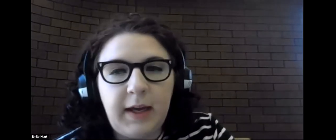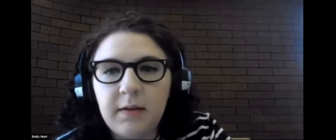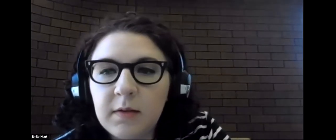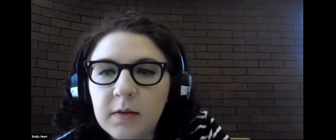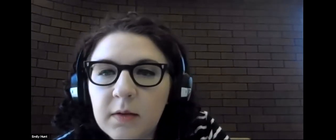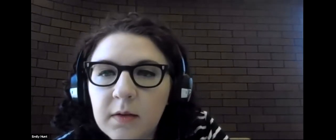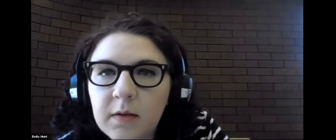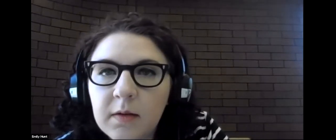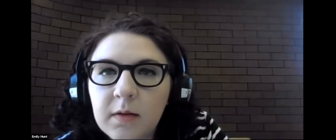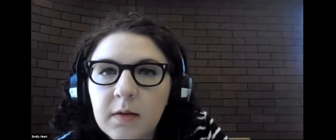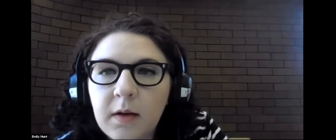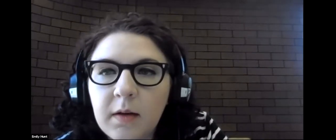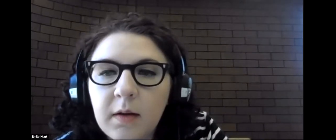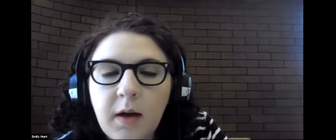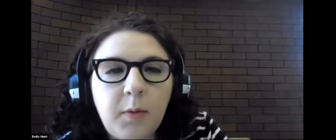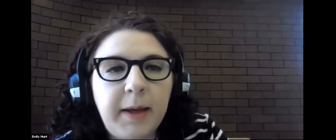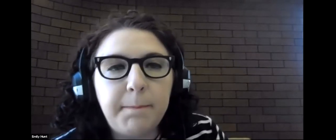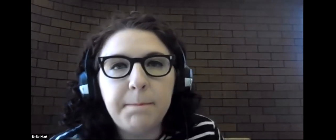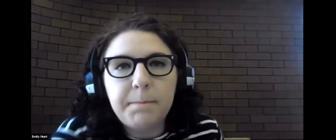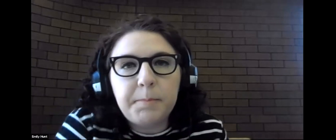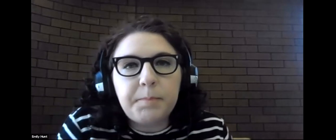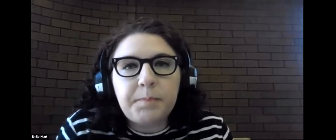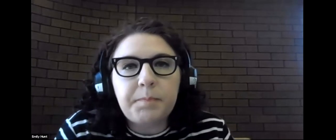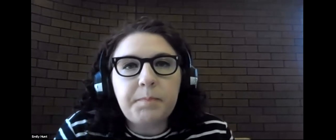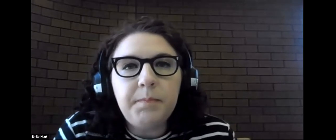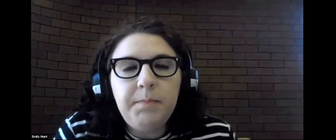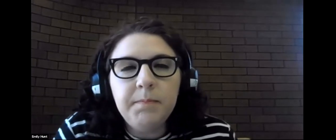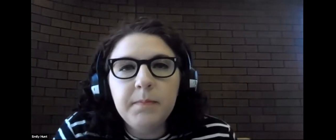Michael Wall: So let's pause for a moment.